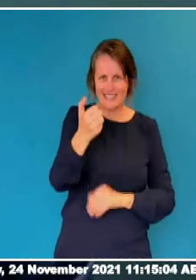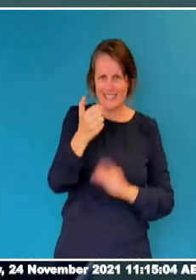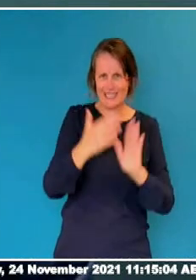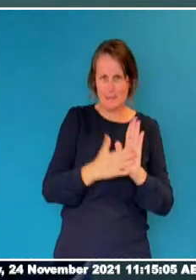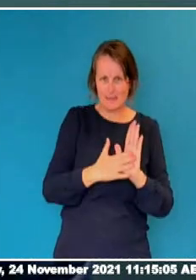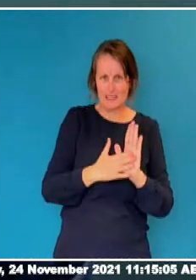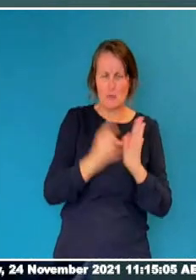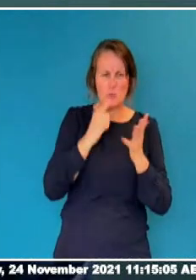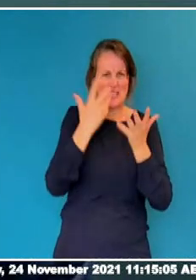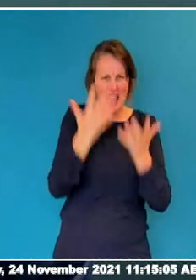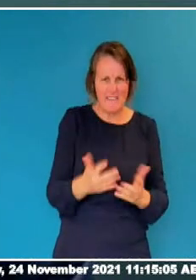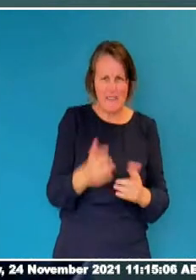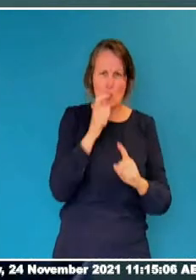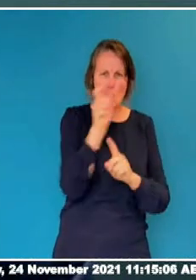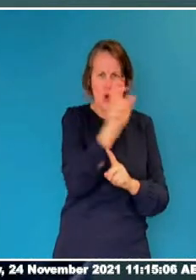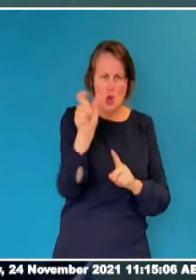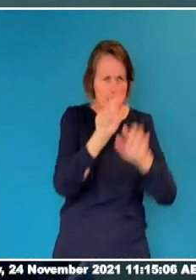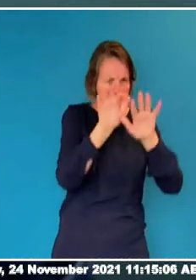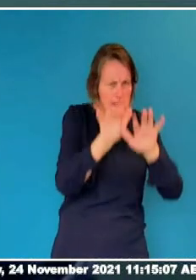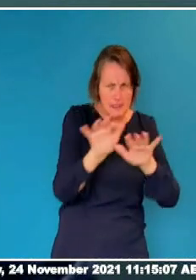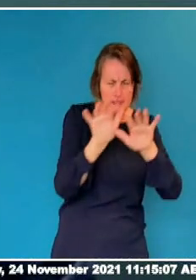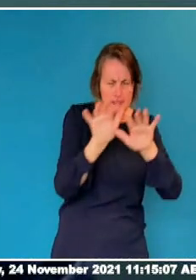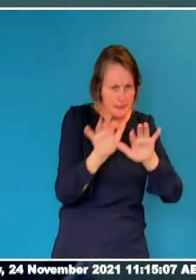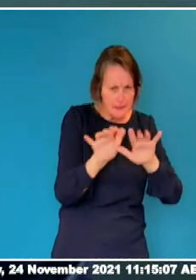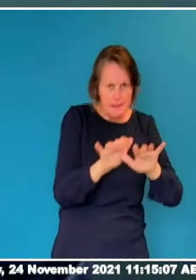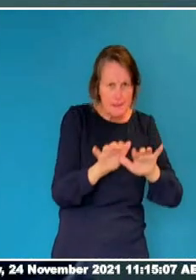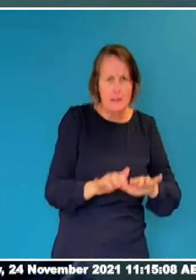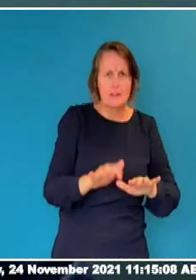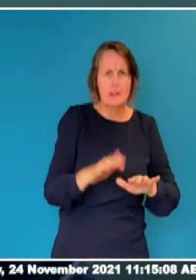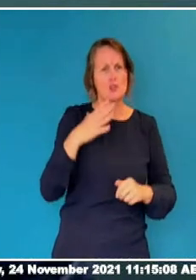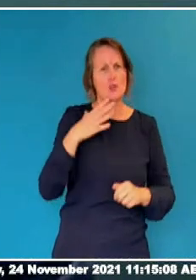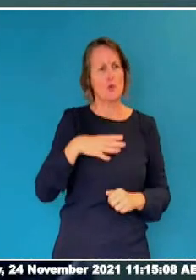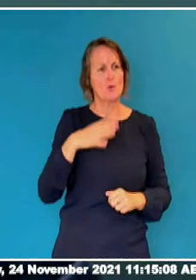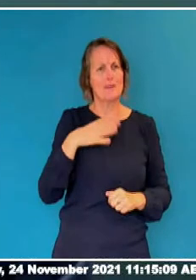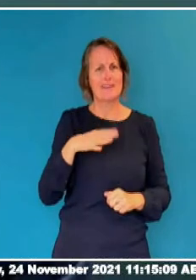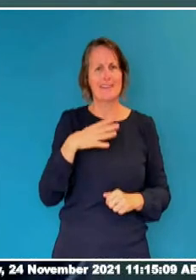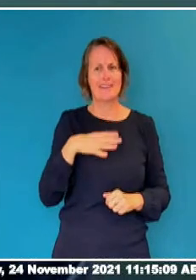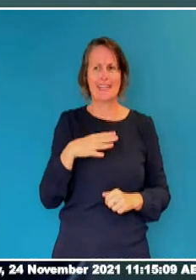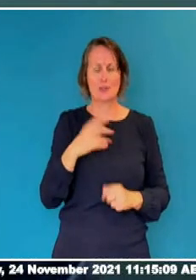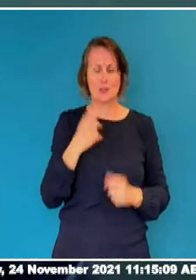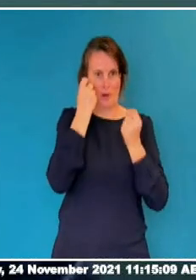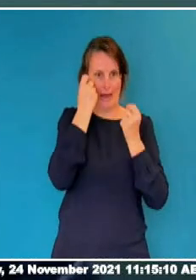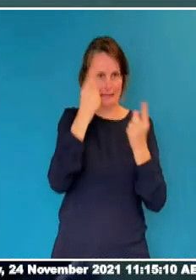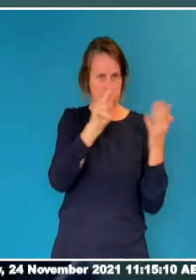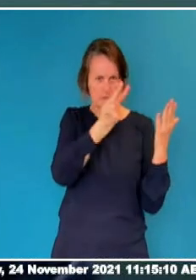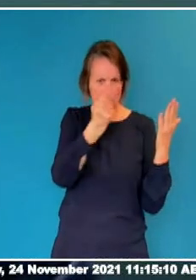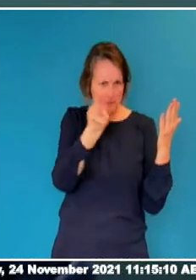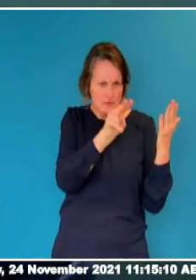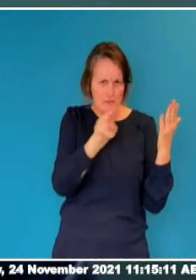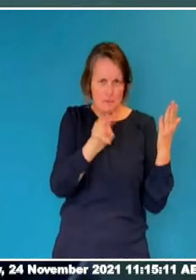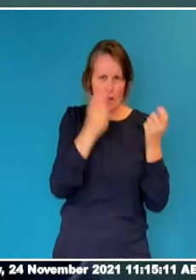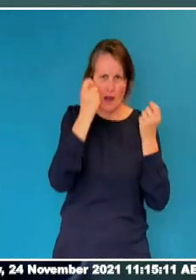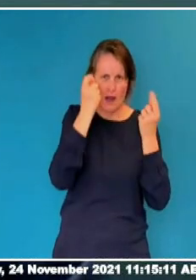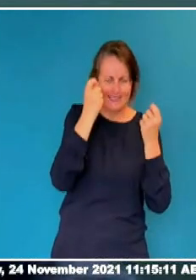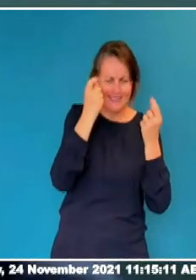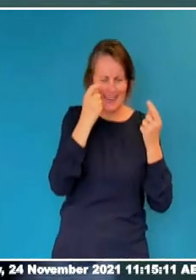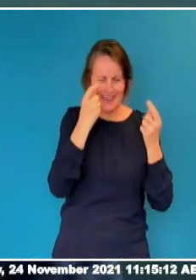heavily word based and you needed a certain level of comprehension and oral and